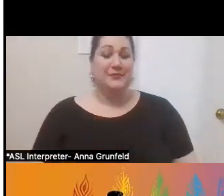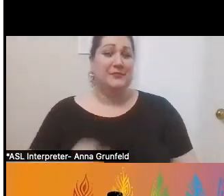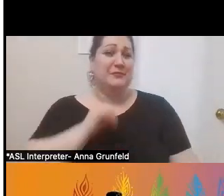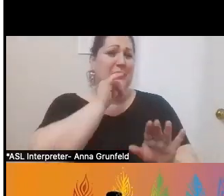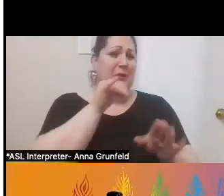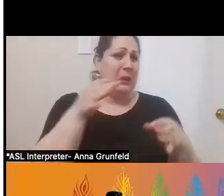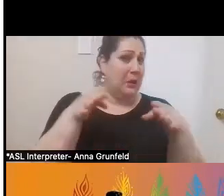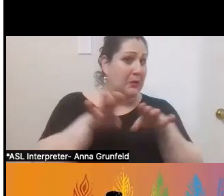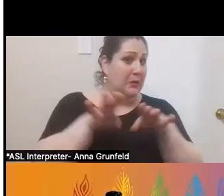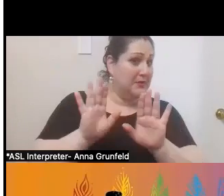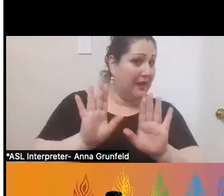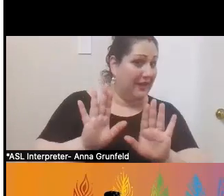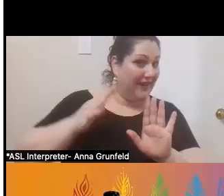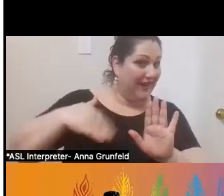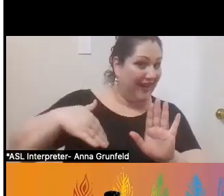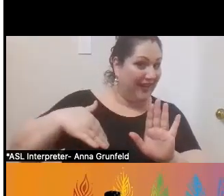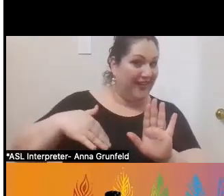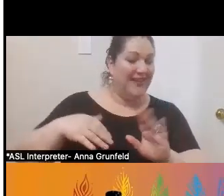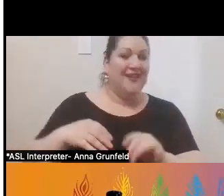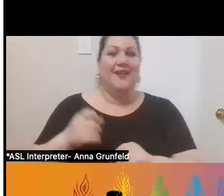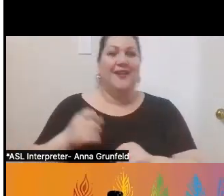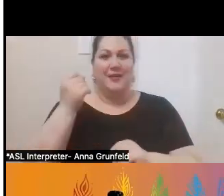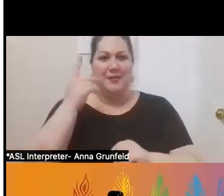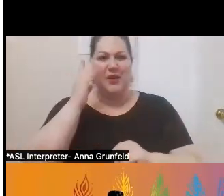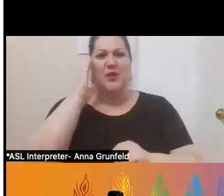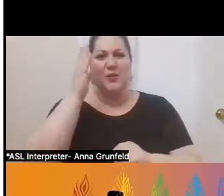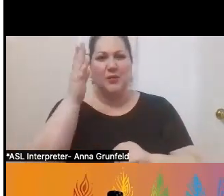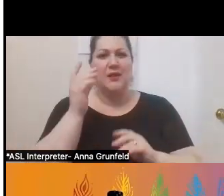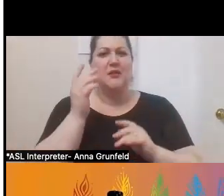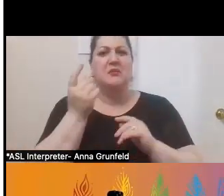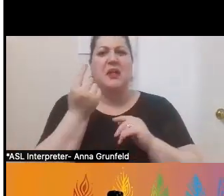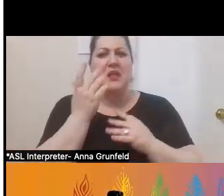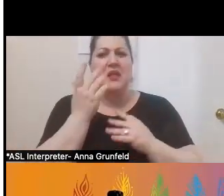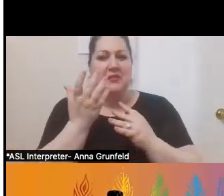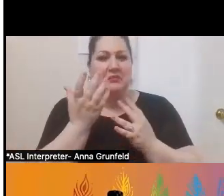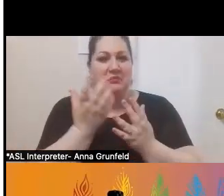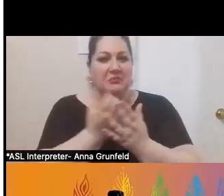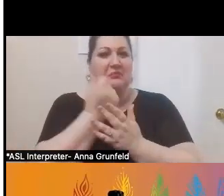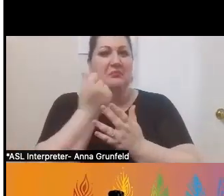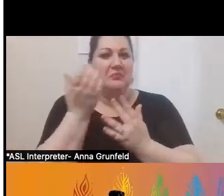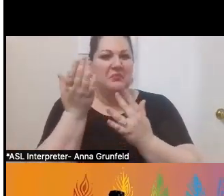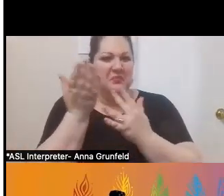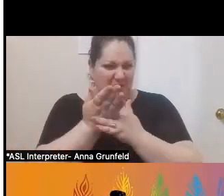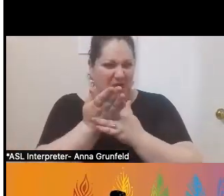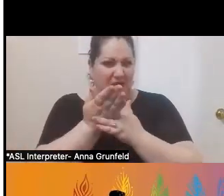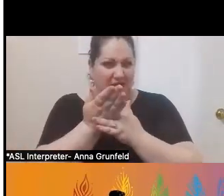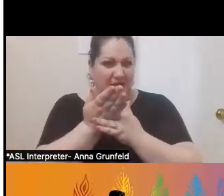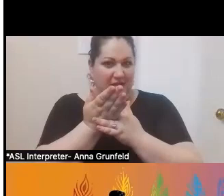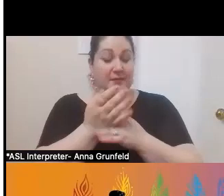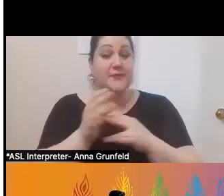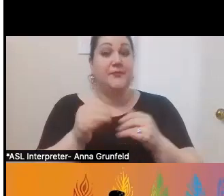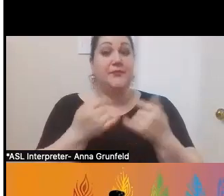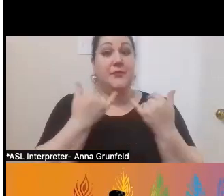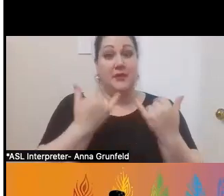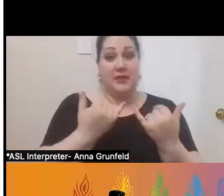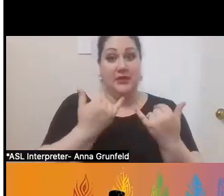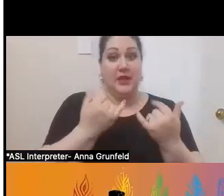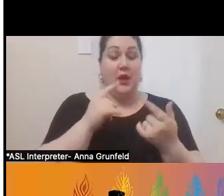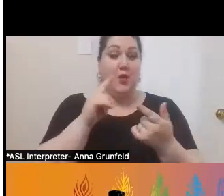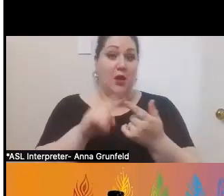but we are going to take a little refresher so we are going to have a break from now until 2:15.